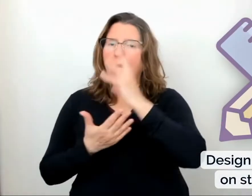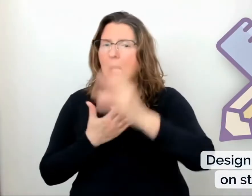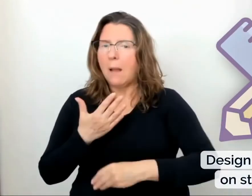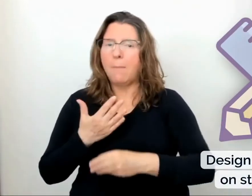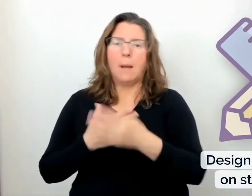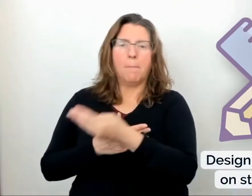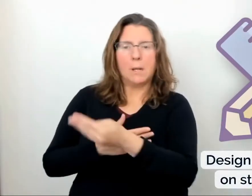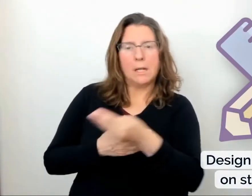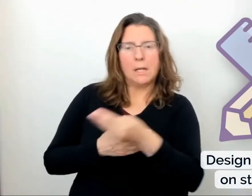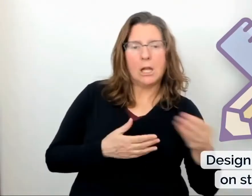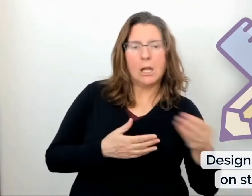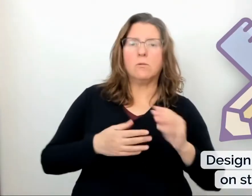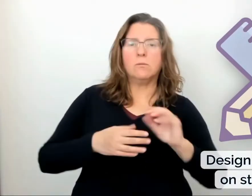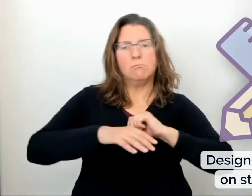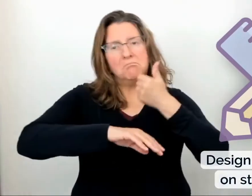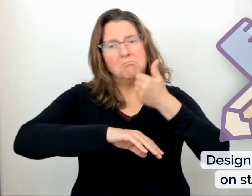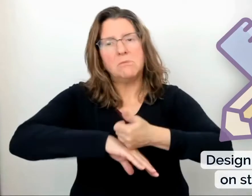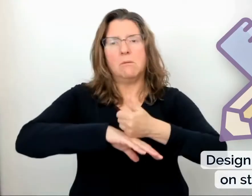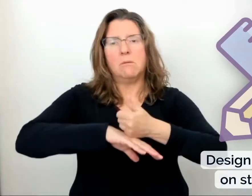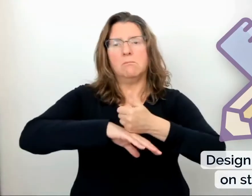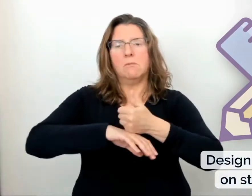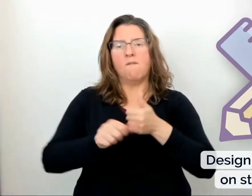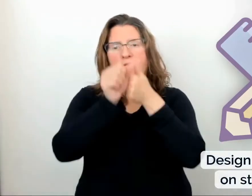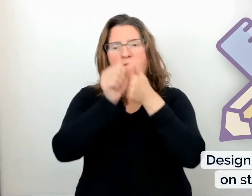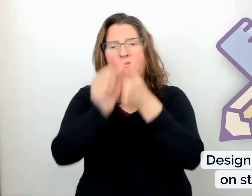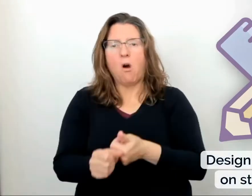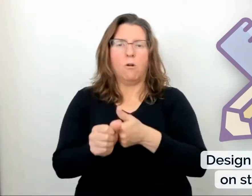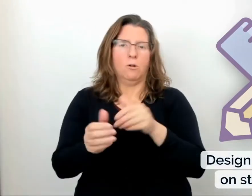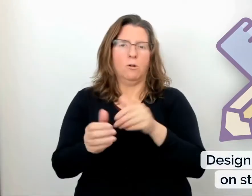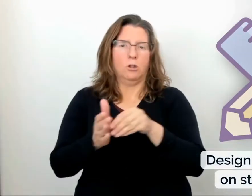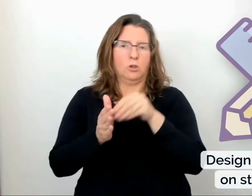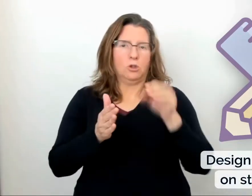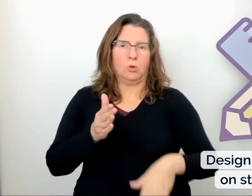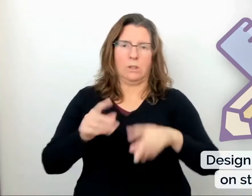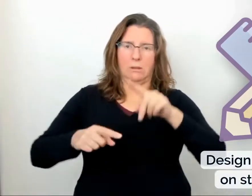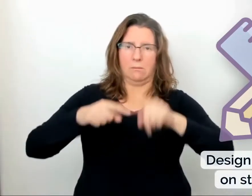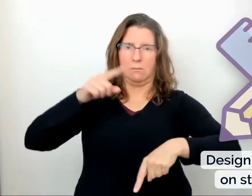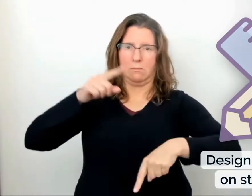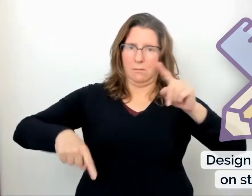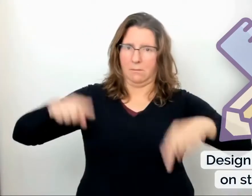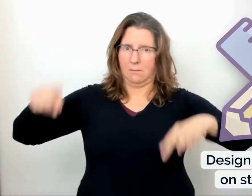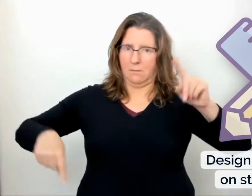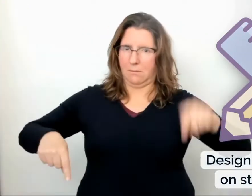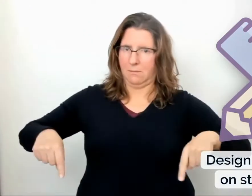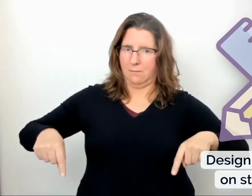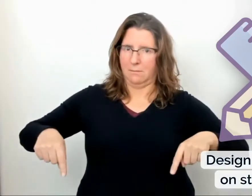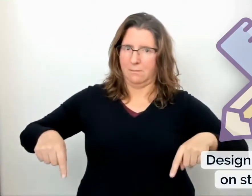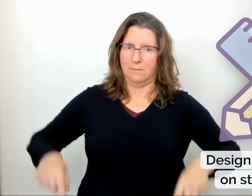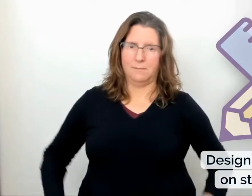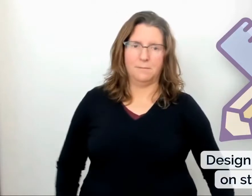First, we design the material based on student diversity.